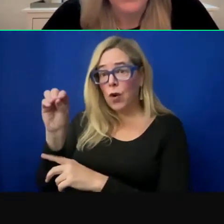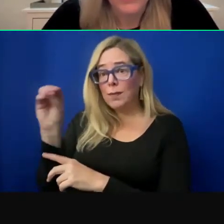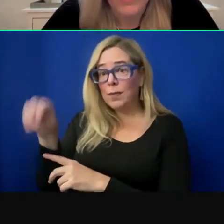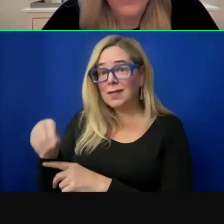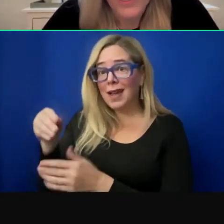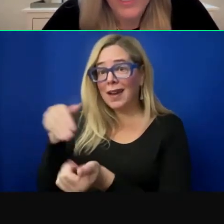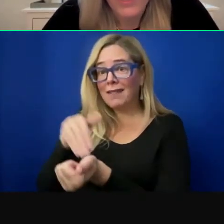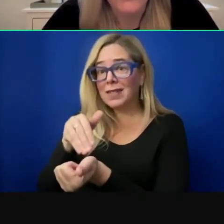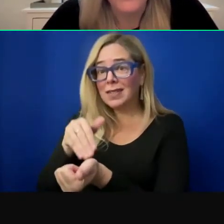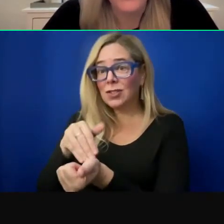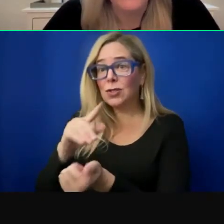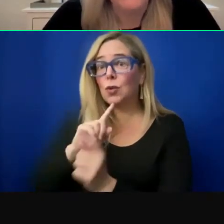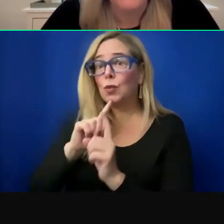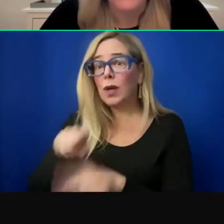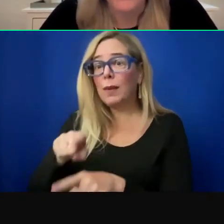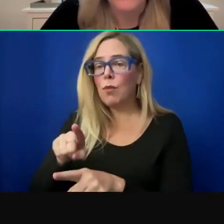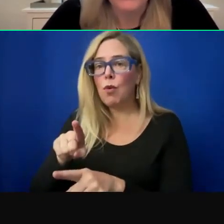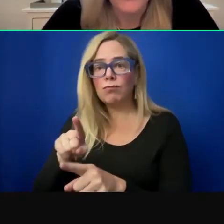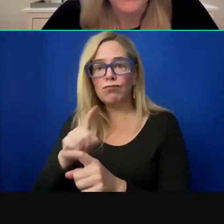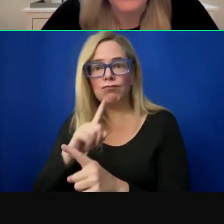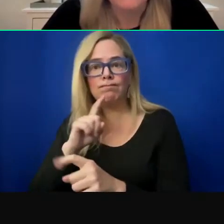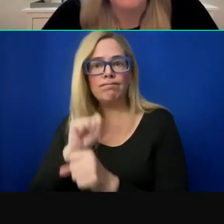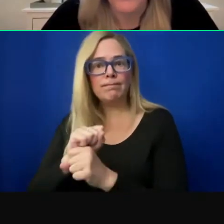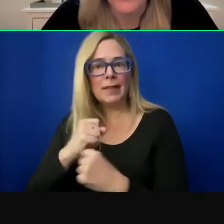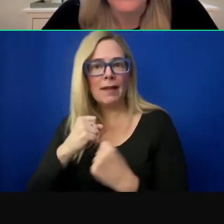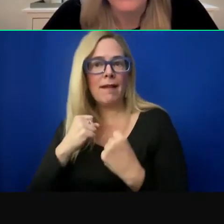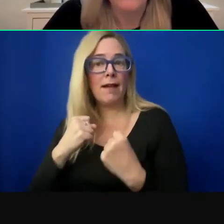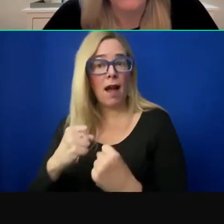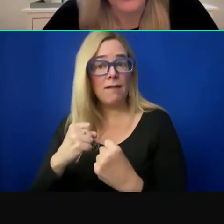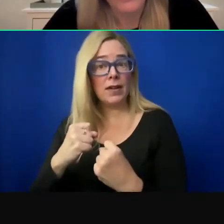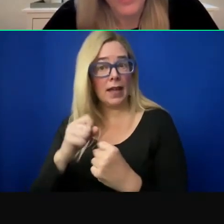that they were very confident about their ability to provide the same quality of